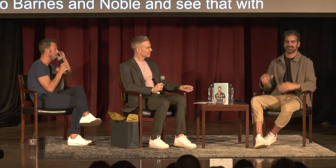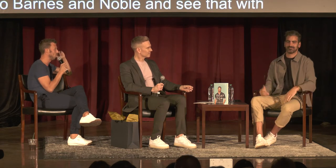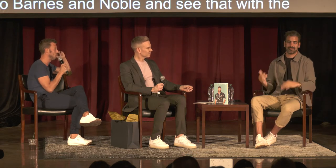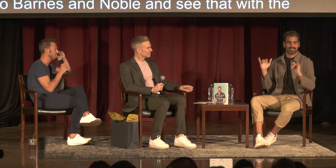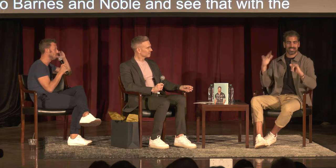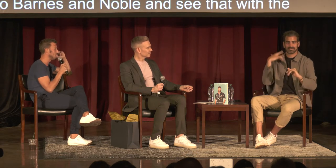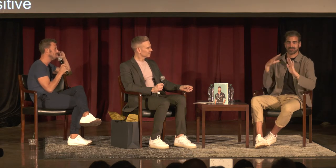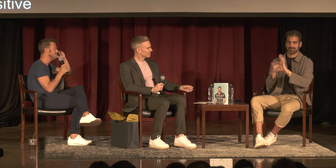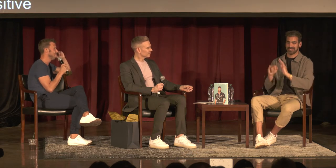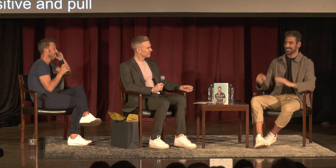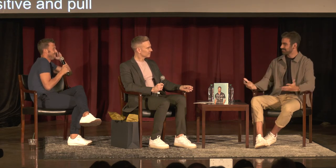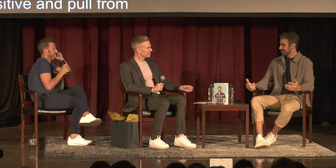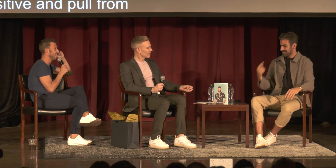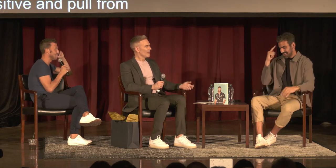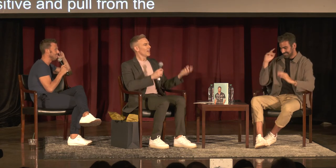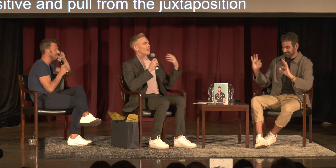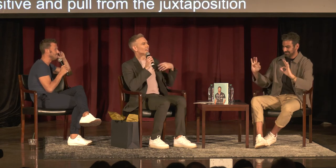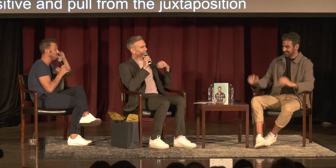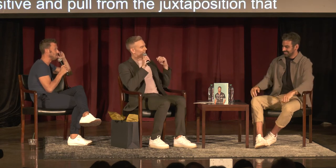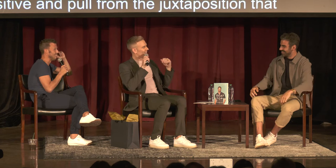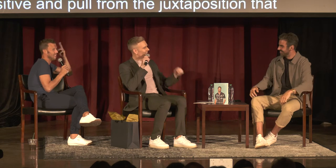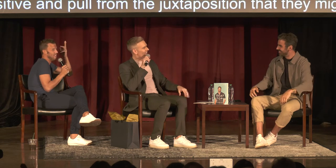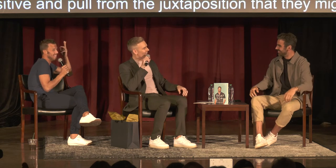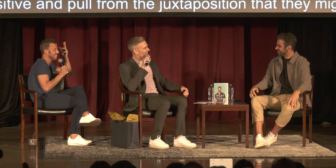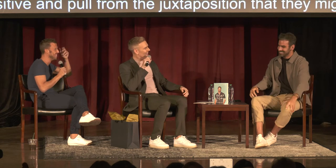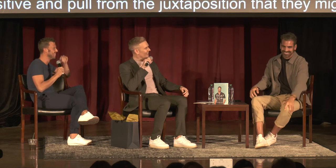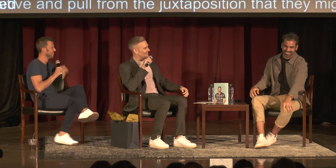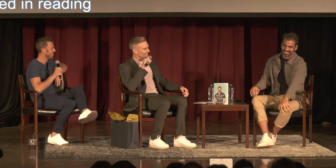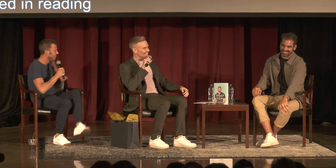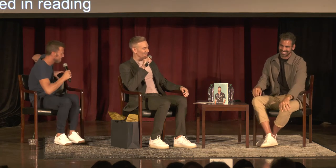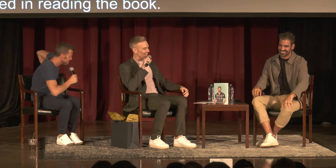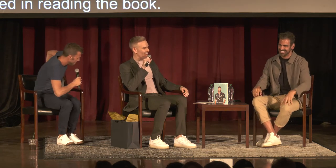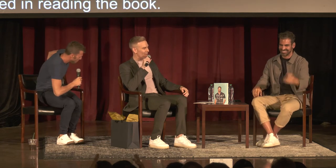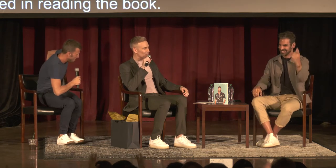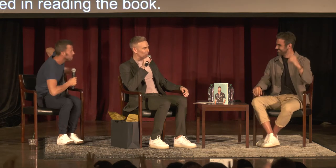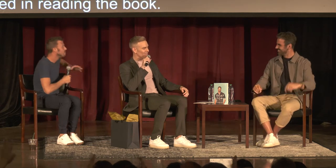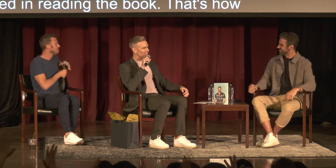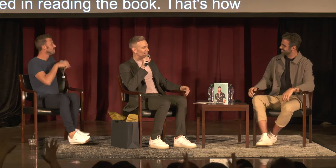might be interested in reading the book. That's how we ended up with Deaf Utopia. I think it fits. Yeah, it does fit. It absolutely fits.